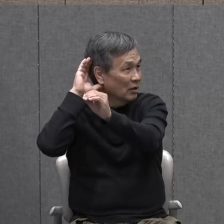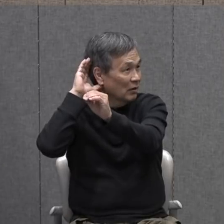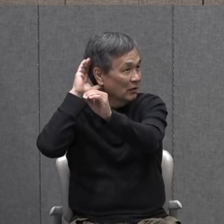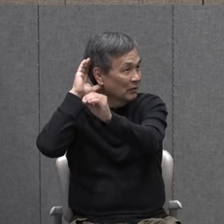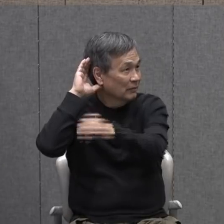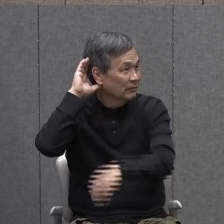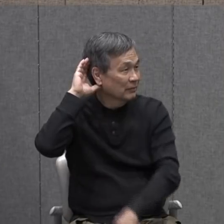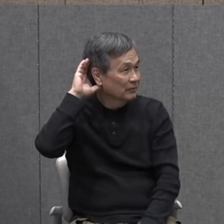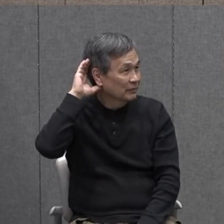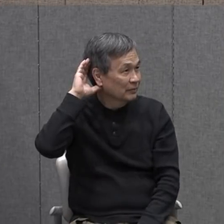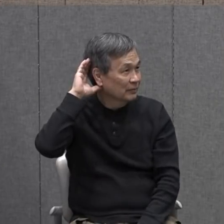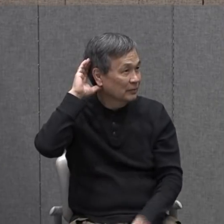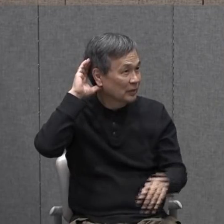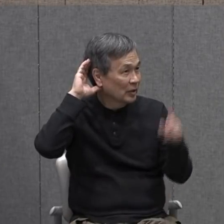Okay, one minute and 30 seconds.